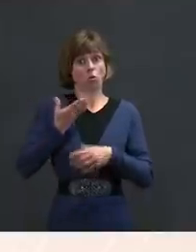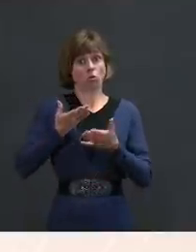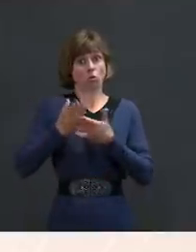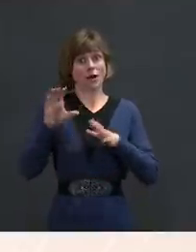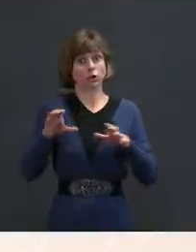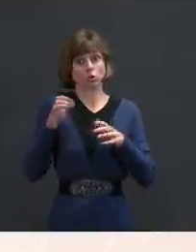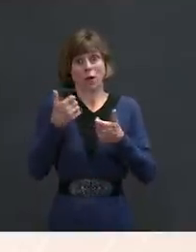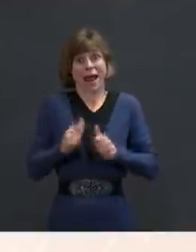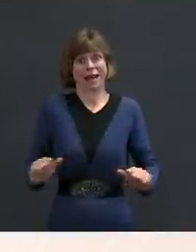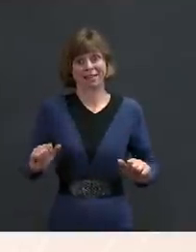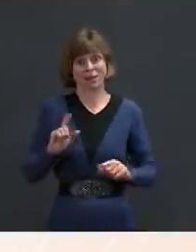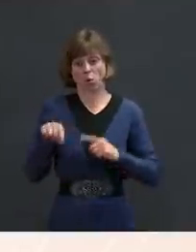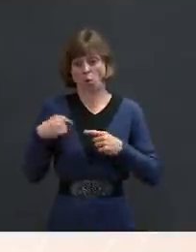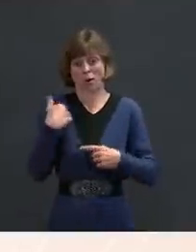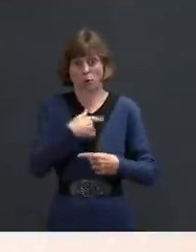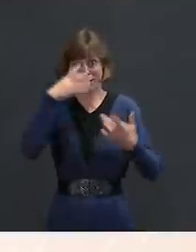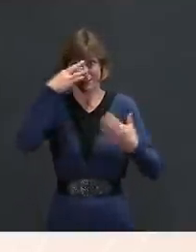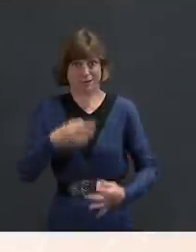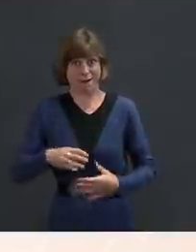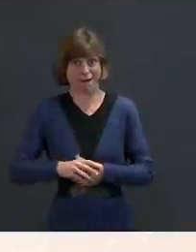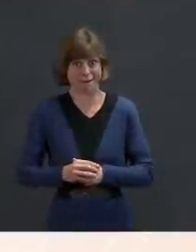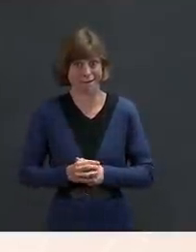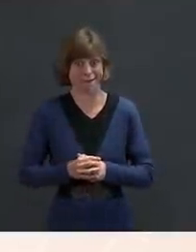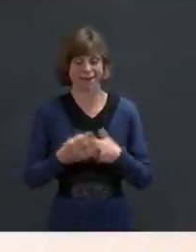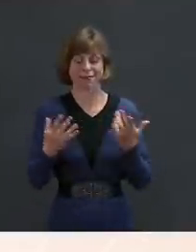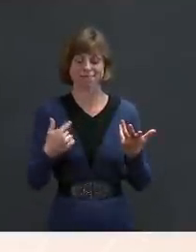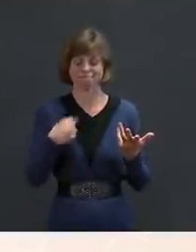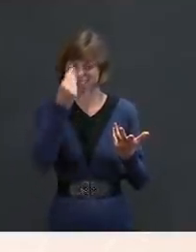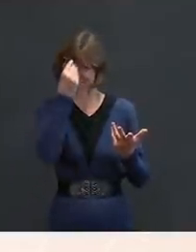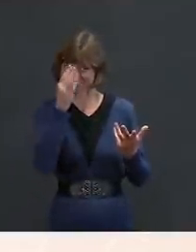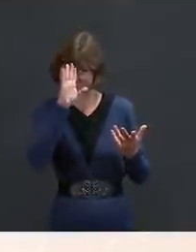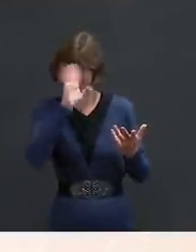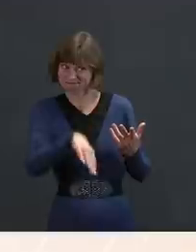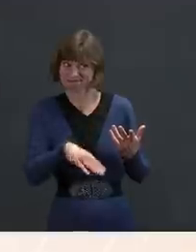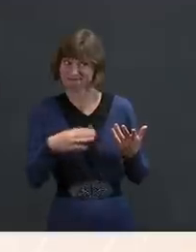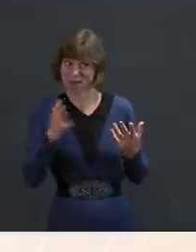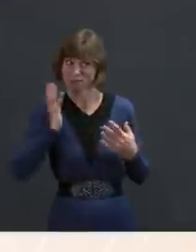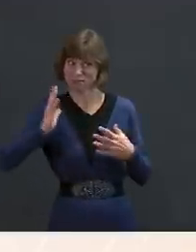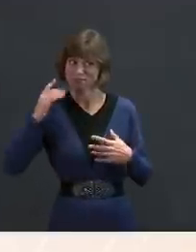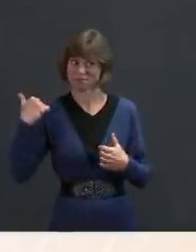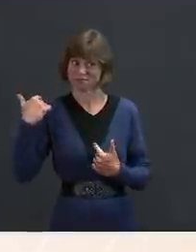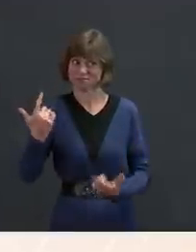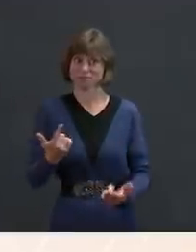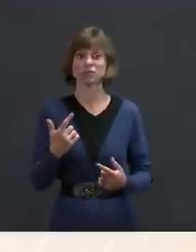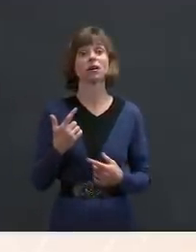I will note, Steve, that, historically, the United States, through Democratic and Republican presidents,